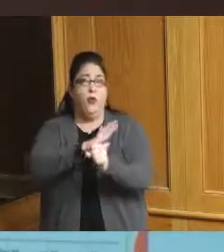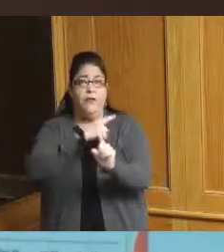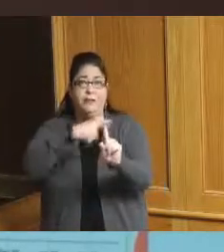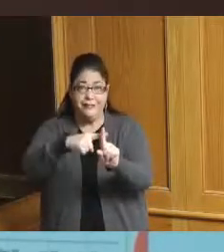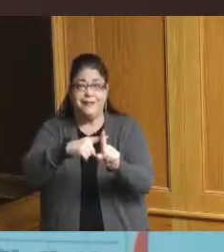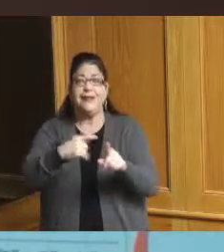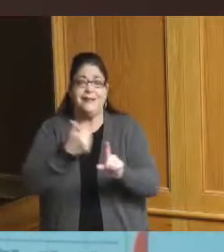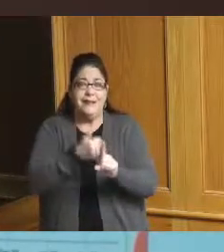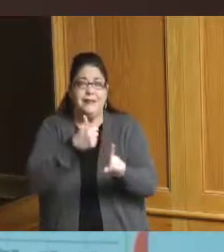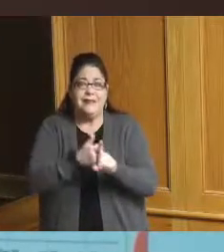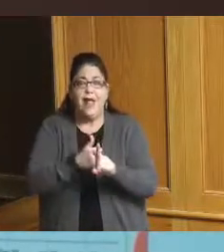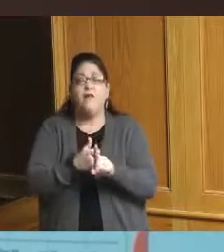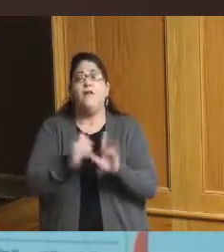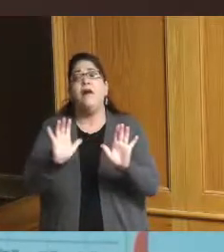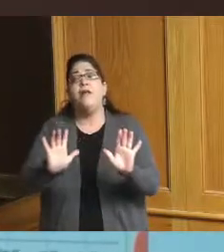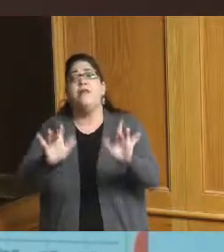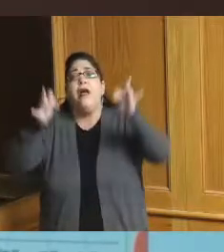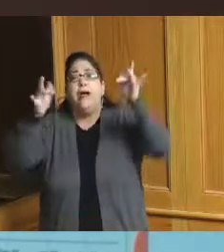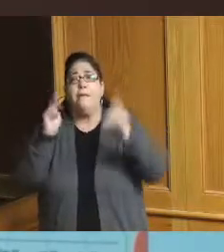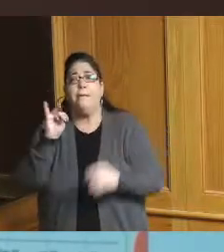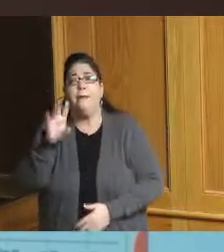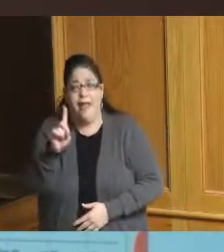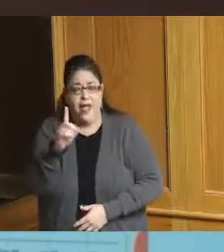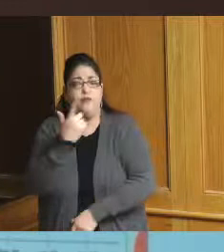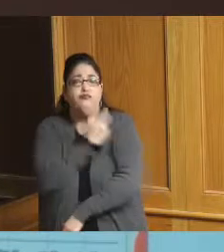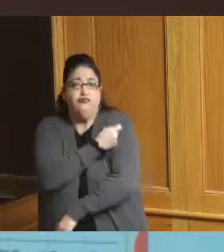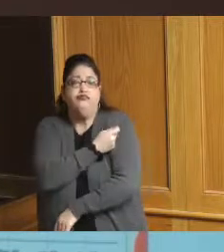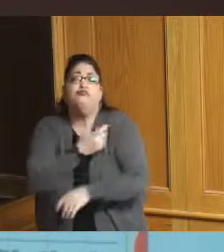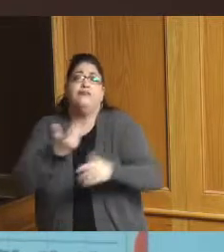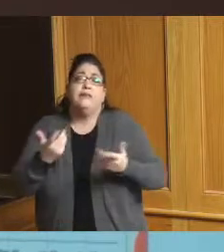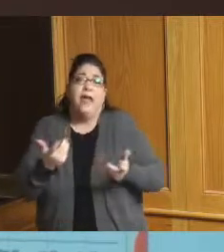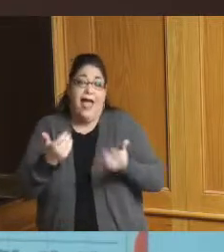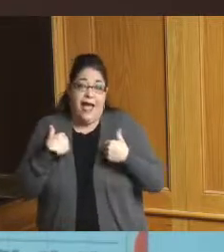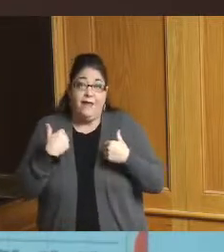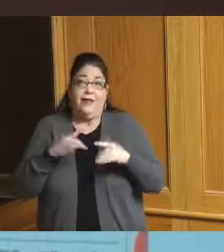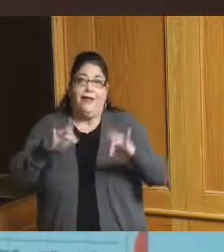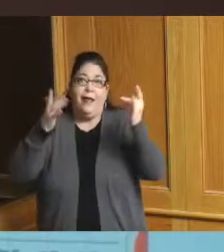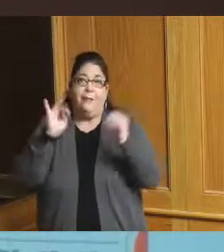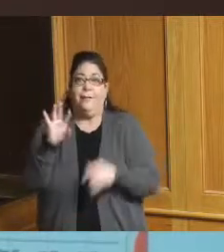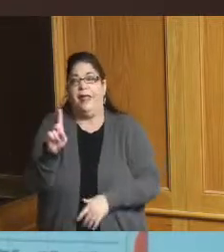have serious Covid-19 the vaccines are working to keep people out of our hospital systems in